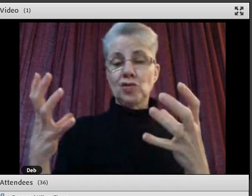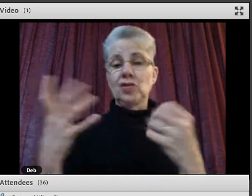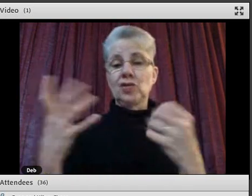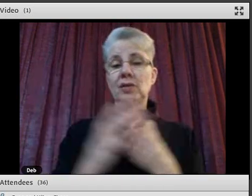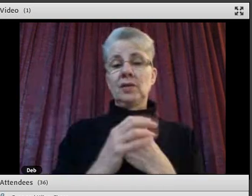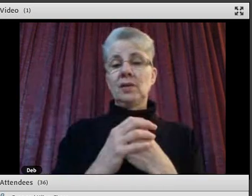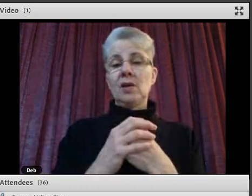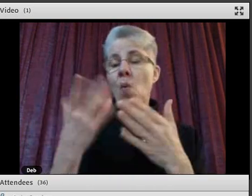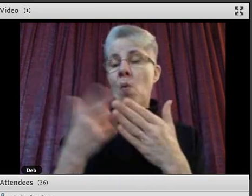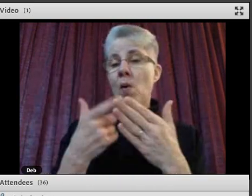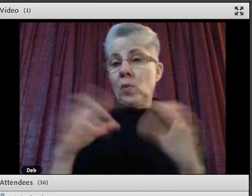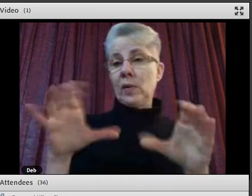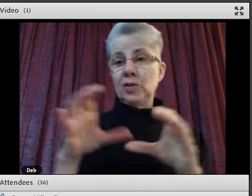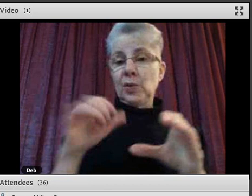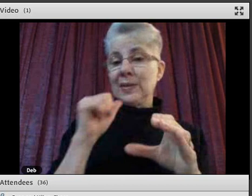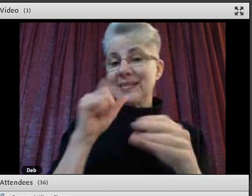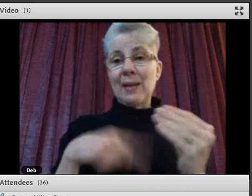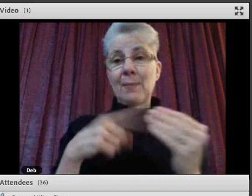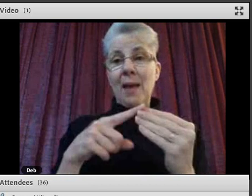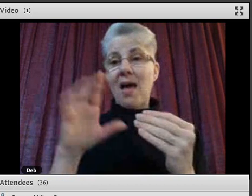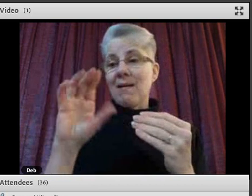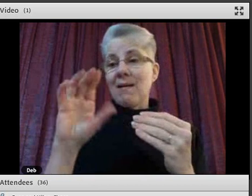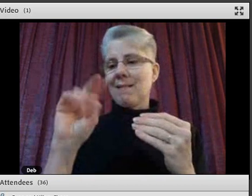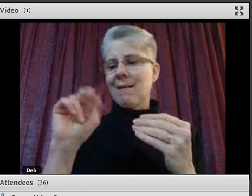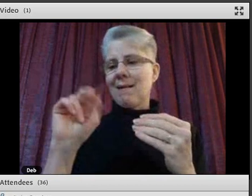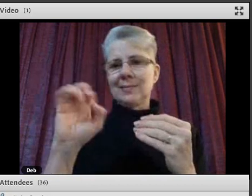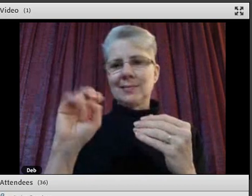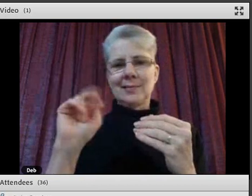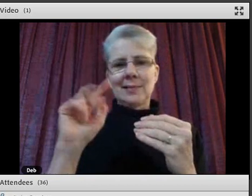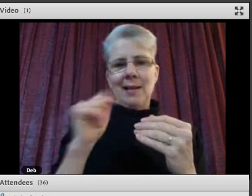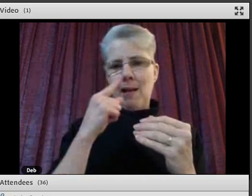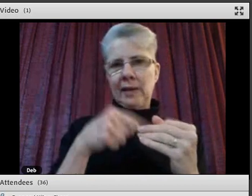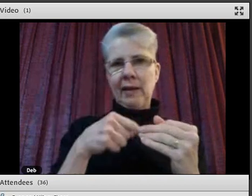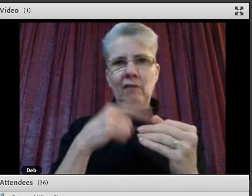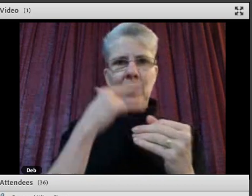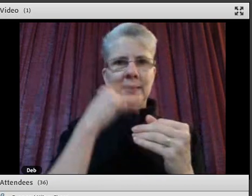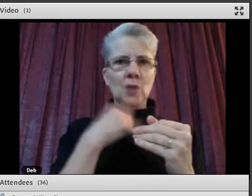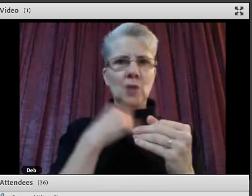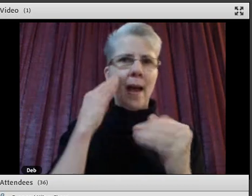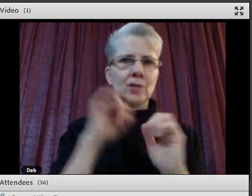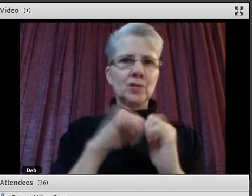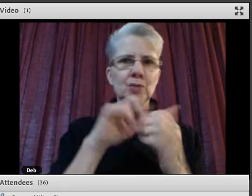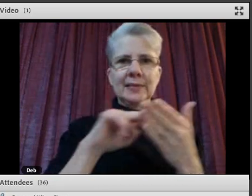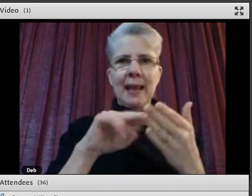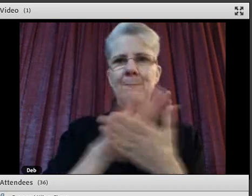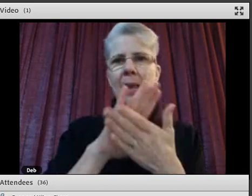Again, so much of what we're doing is not about the content. I don't care if my kids know how to tape a paper towel